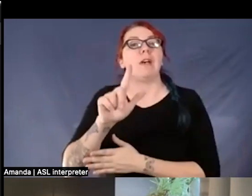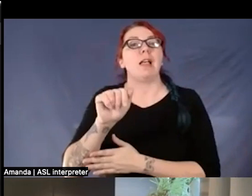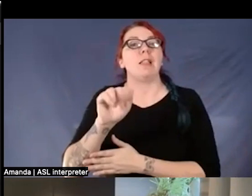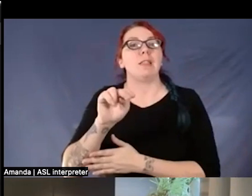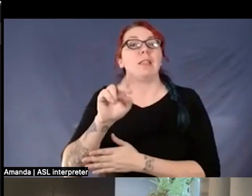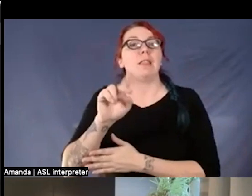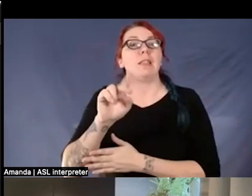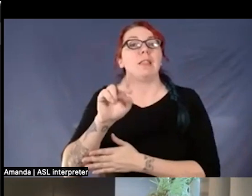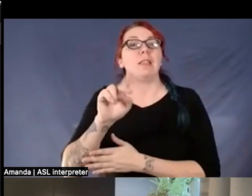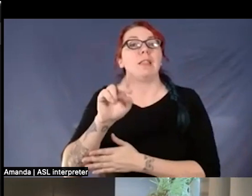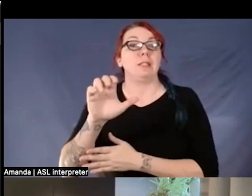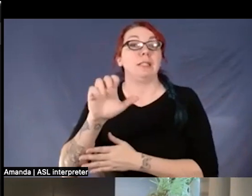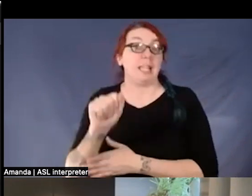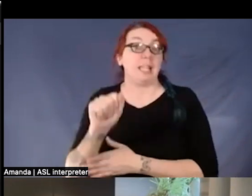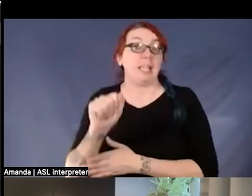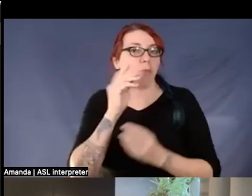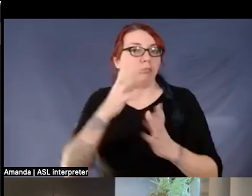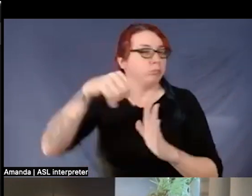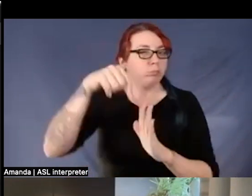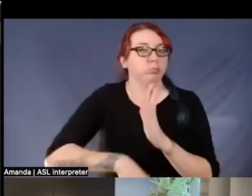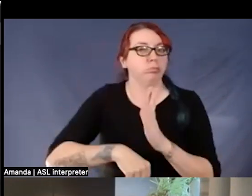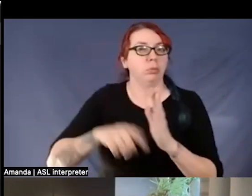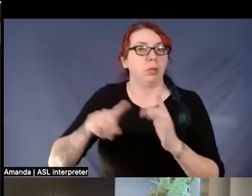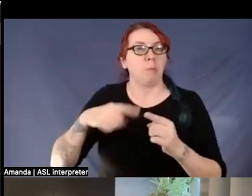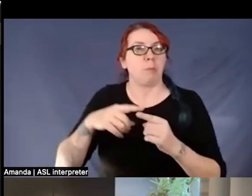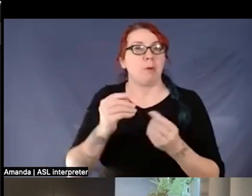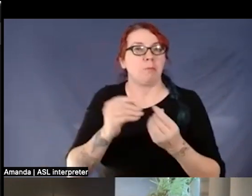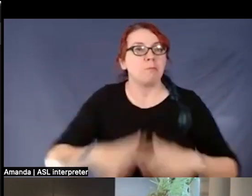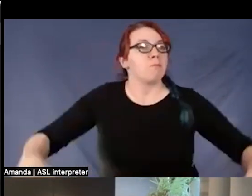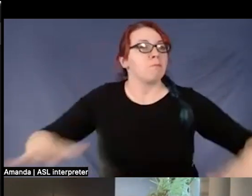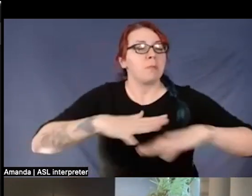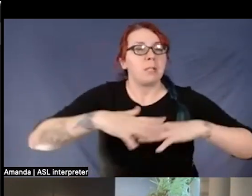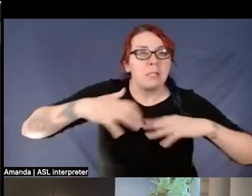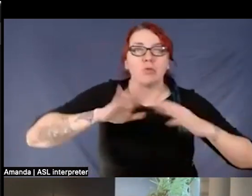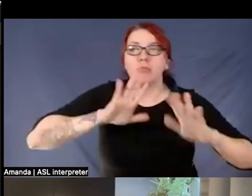Moreover, BookNet endorses the calls to action from the Truth and Reconciliation Commission of